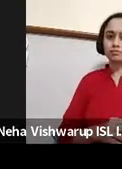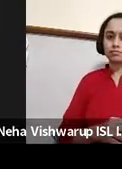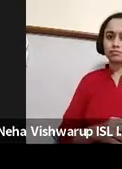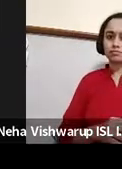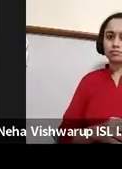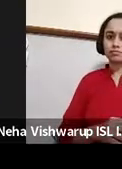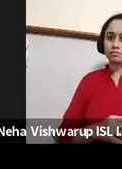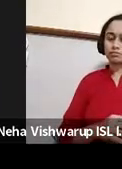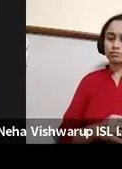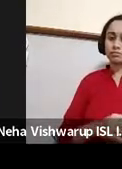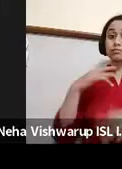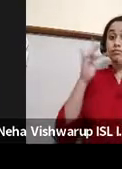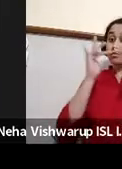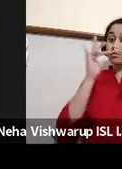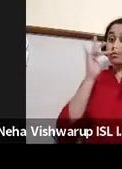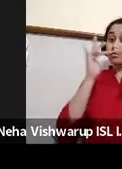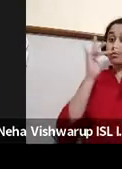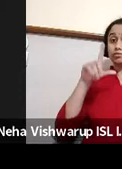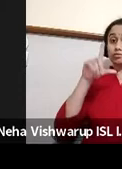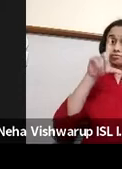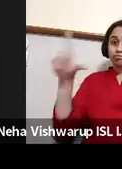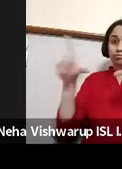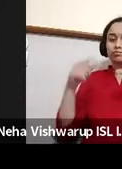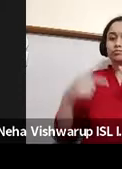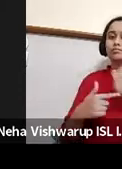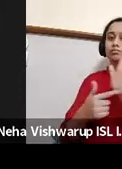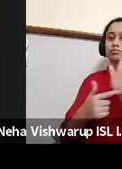the online format also allows us room to experiment with the different ways in which